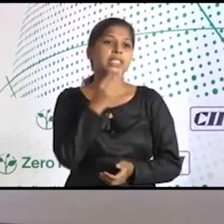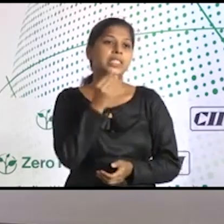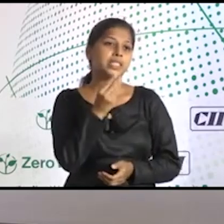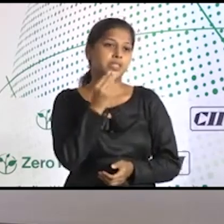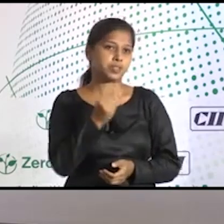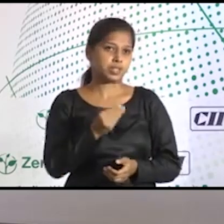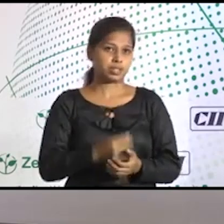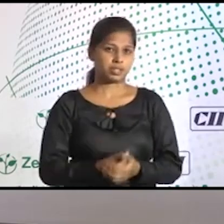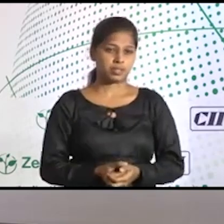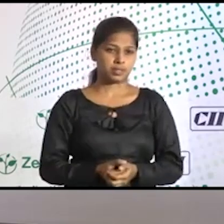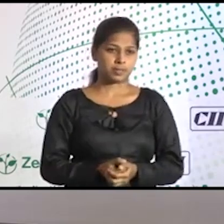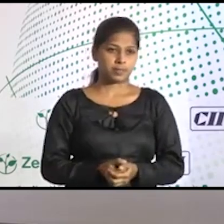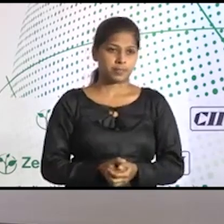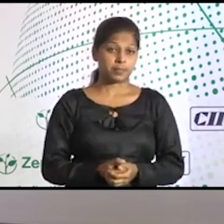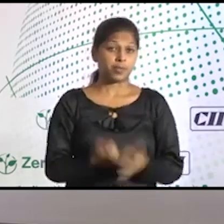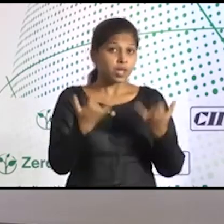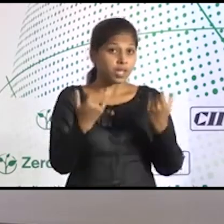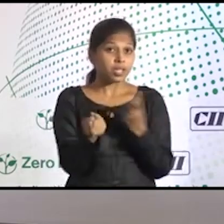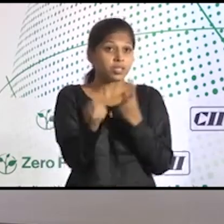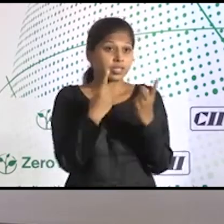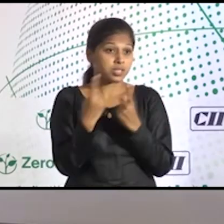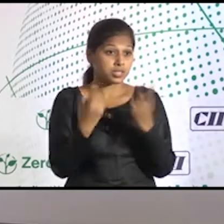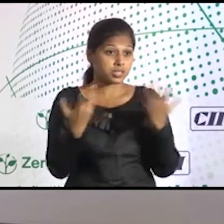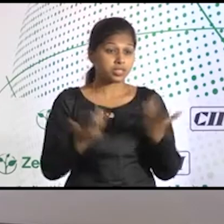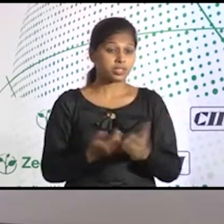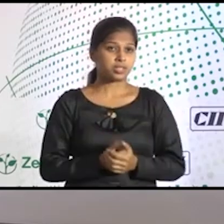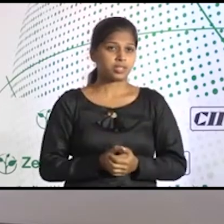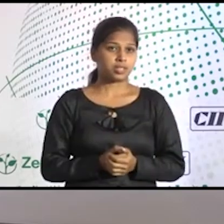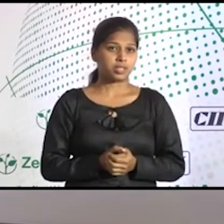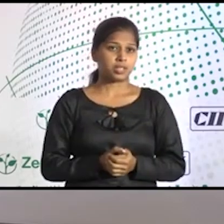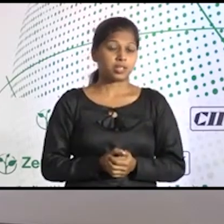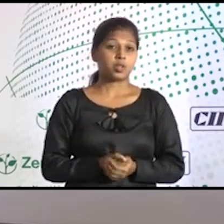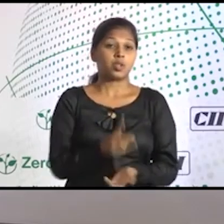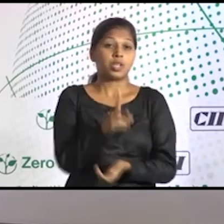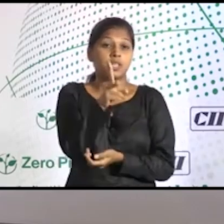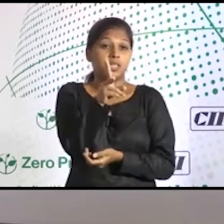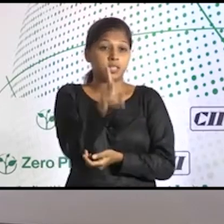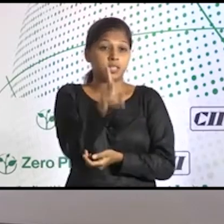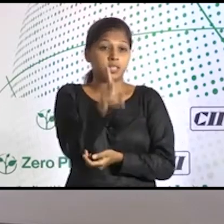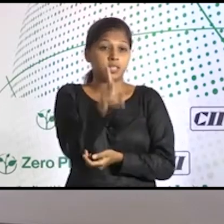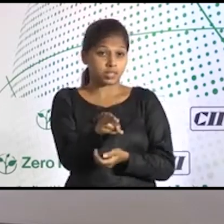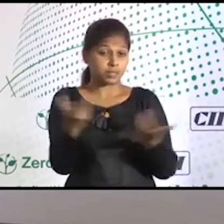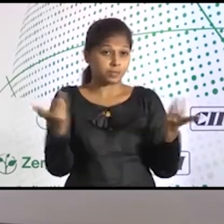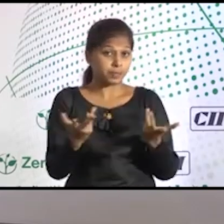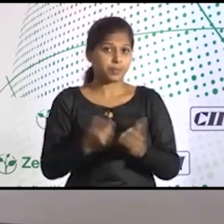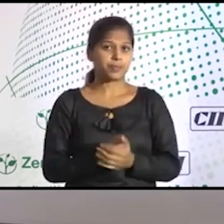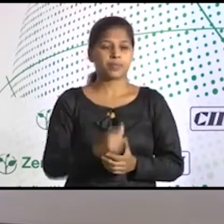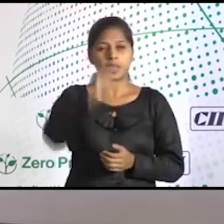Yeah. So we're going to talk about innovation labs addressing the growing needs of India.